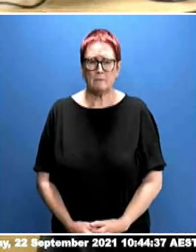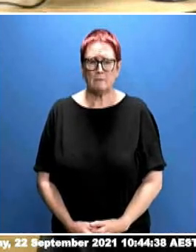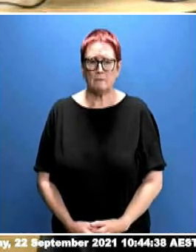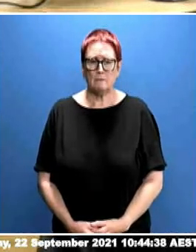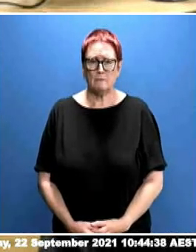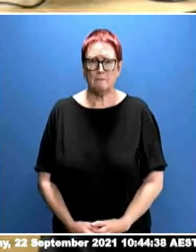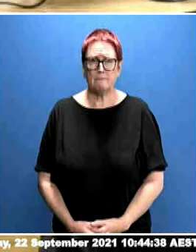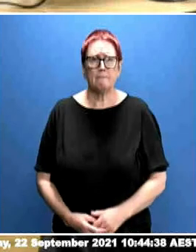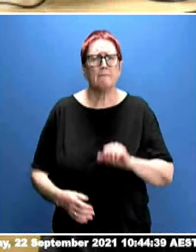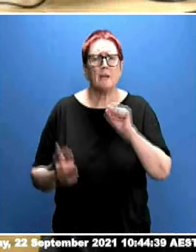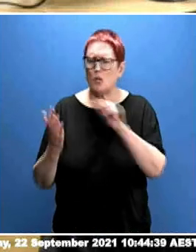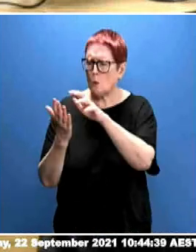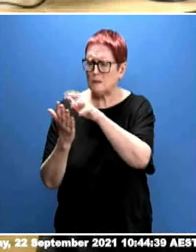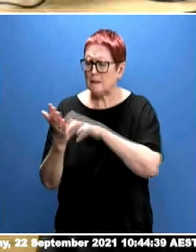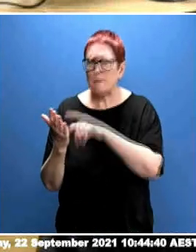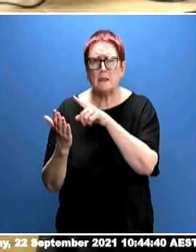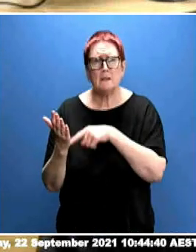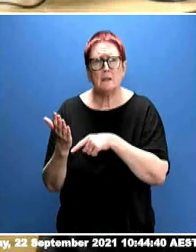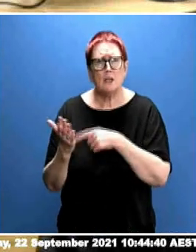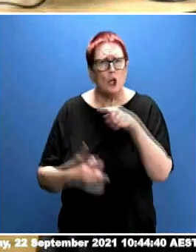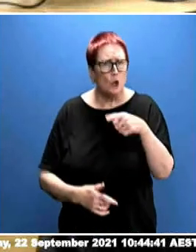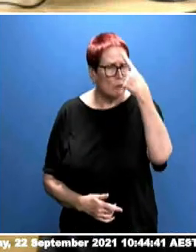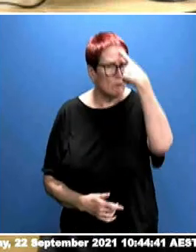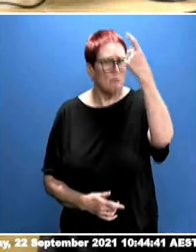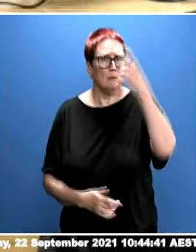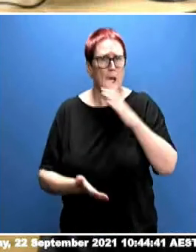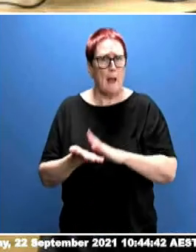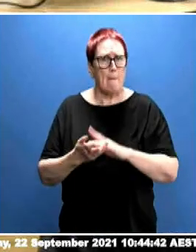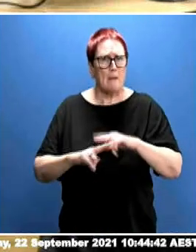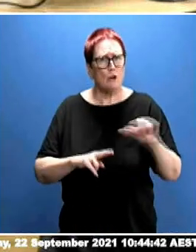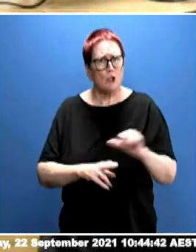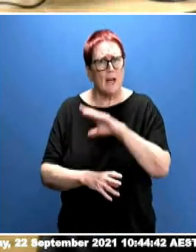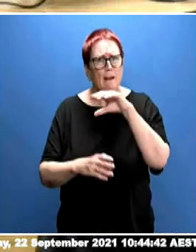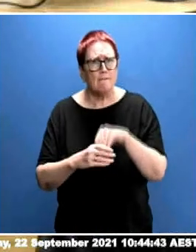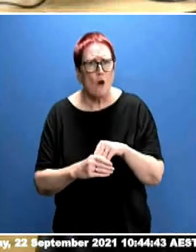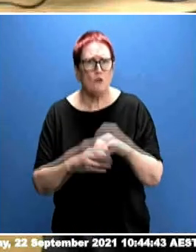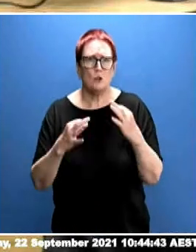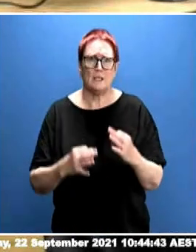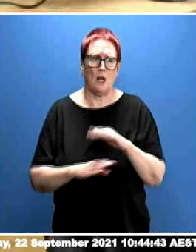In your statement, you talk about a recommendation that parents be involved in health decisions?